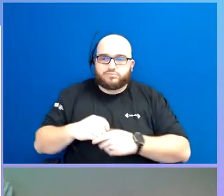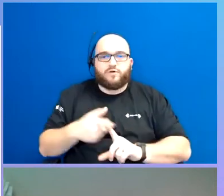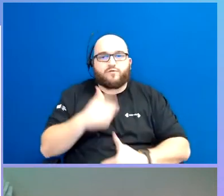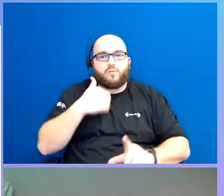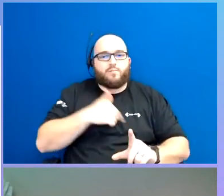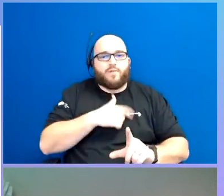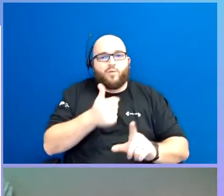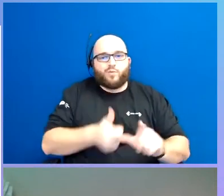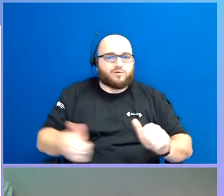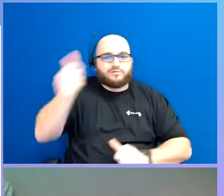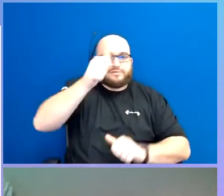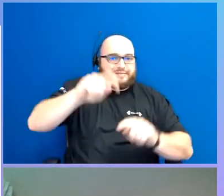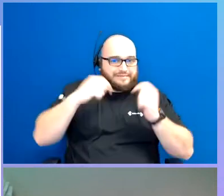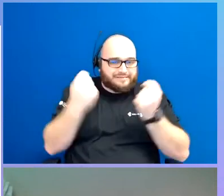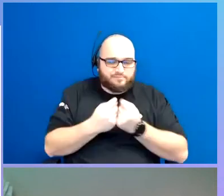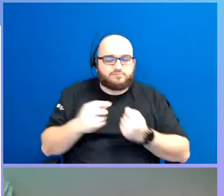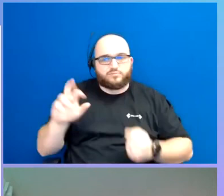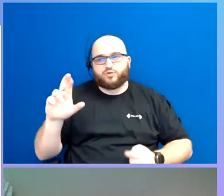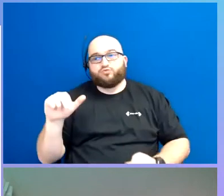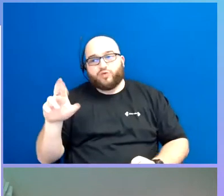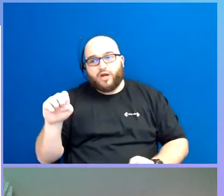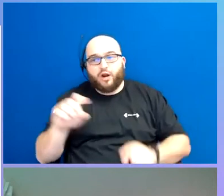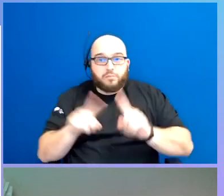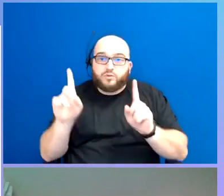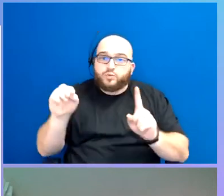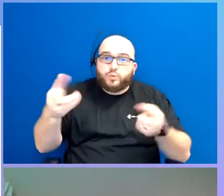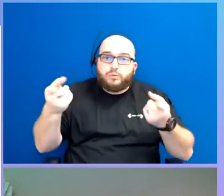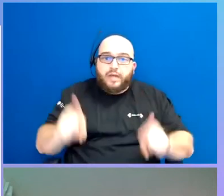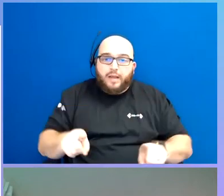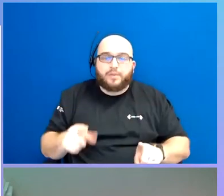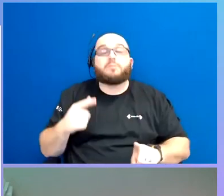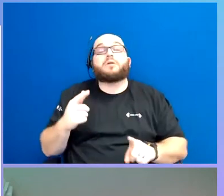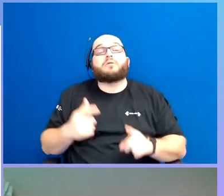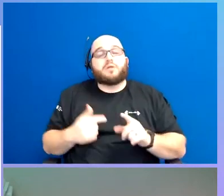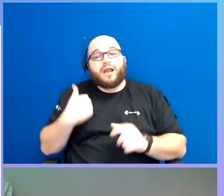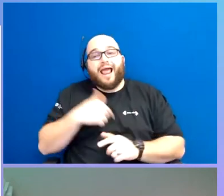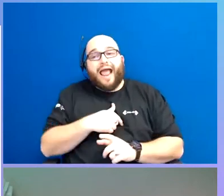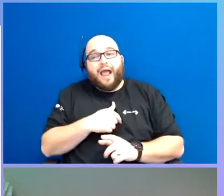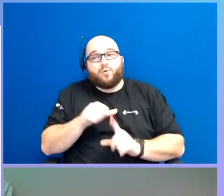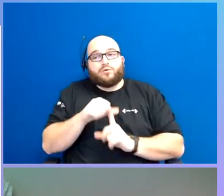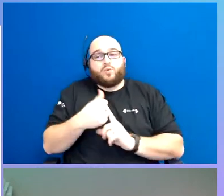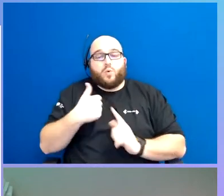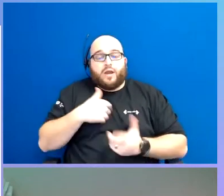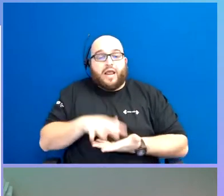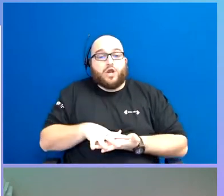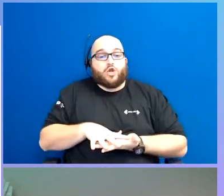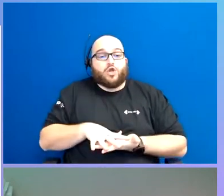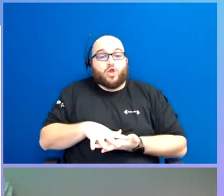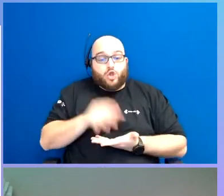. In our case, um, what I've learned when I joined the